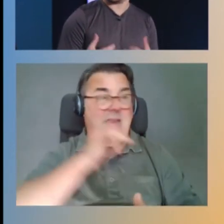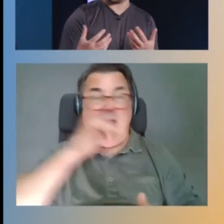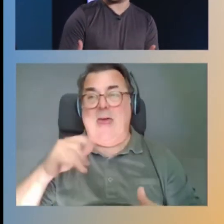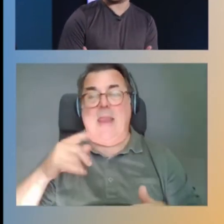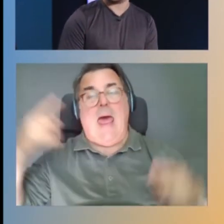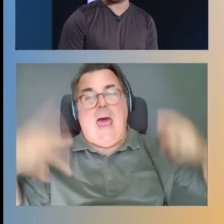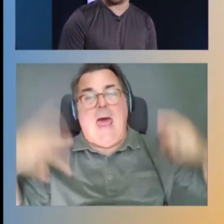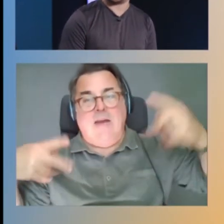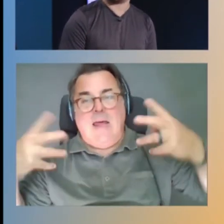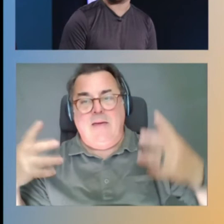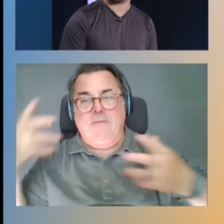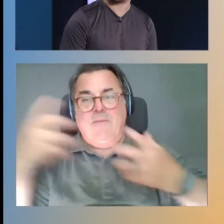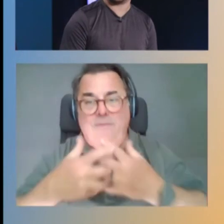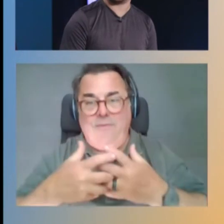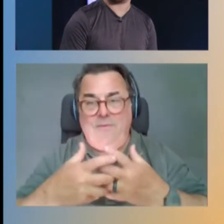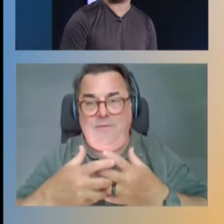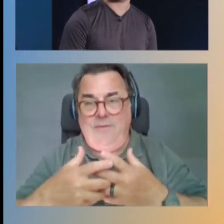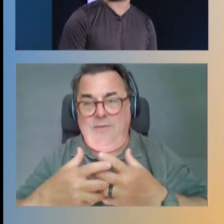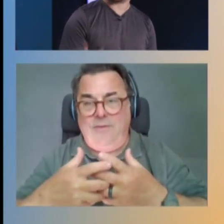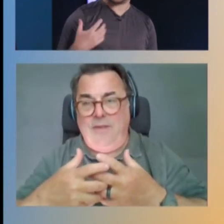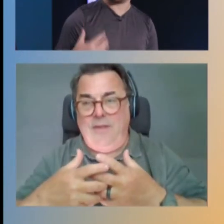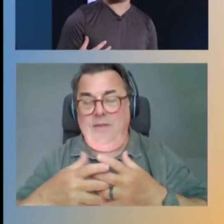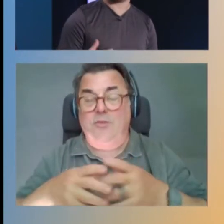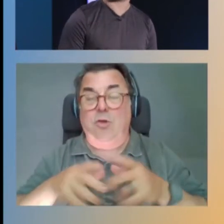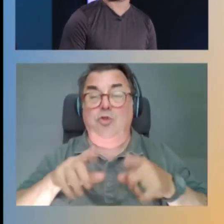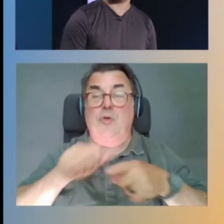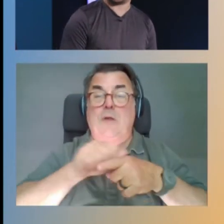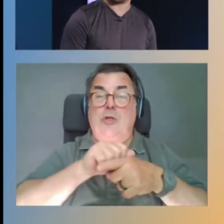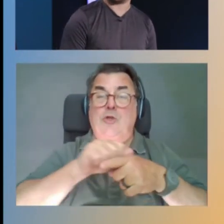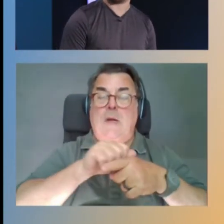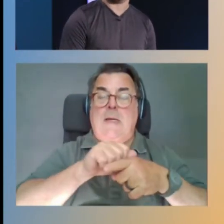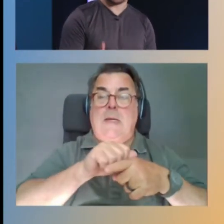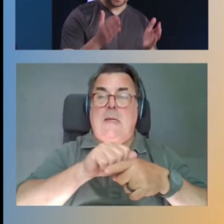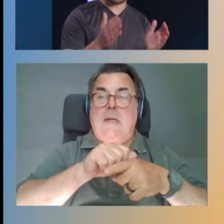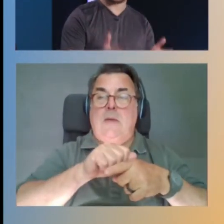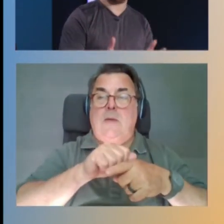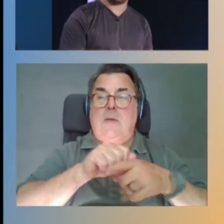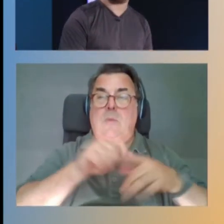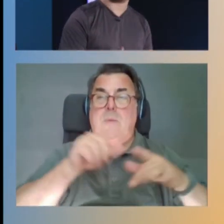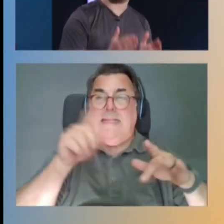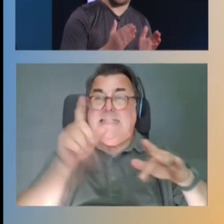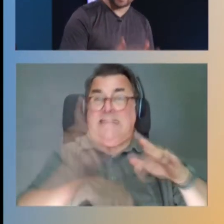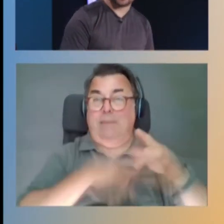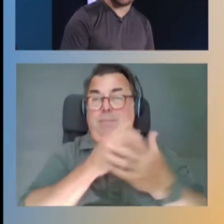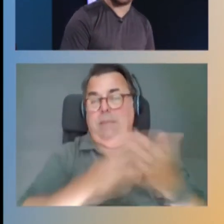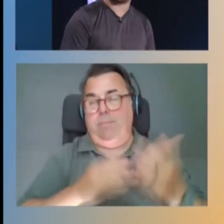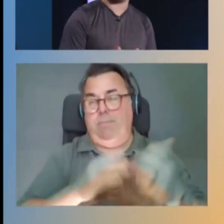or tensors during training are kept in floating 0.32, specifically the master copy of the weights